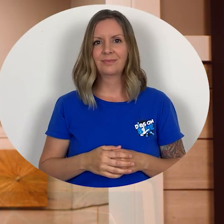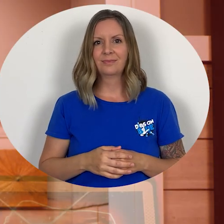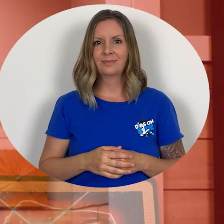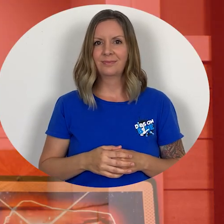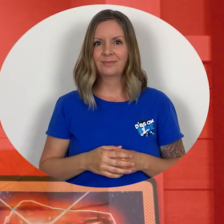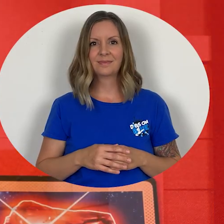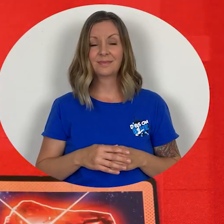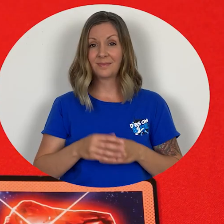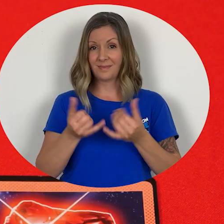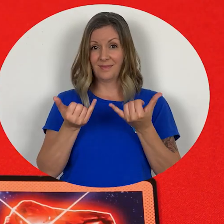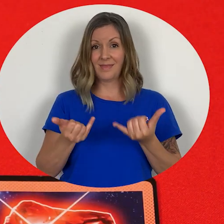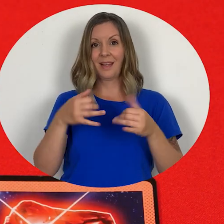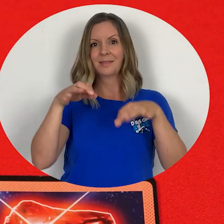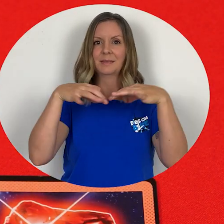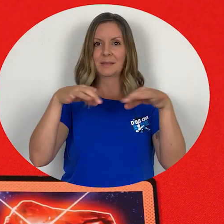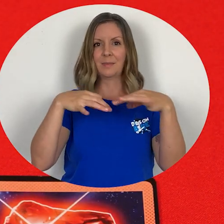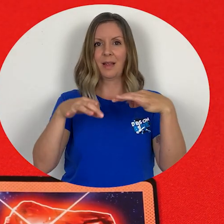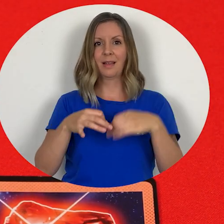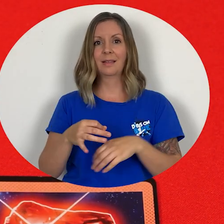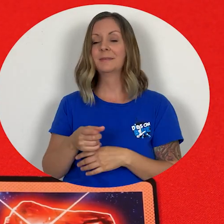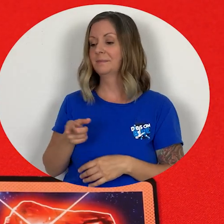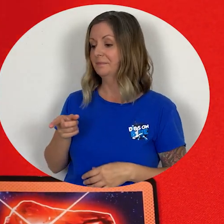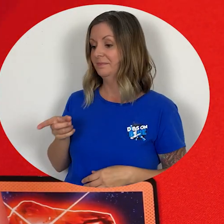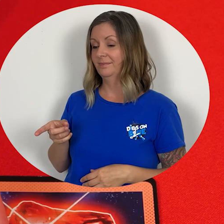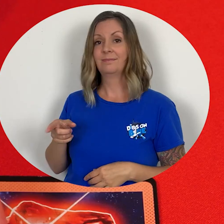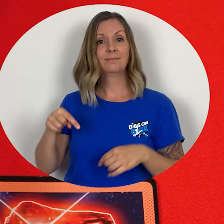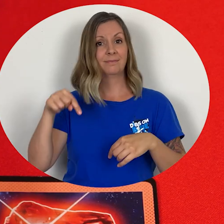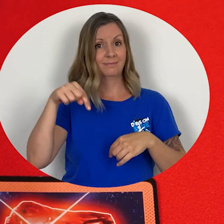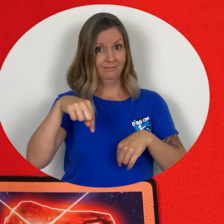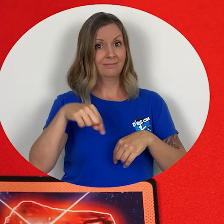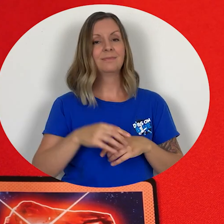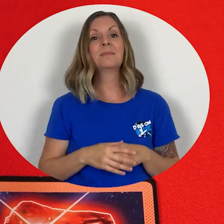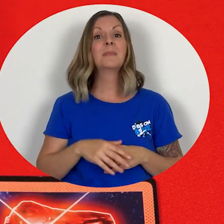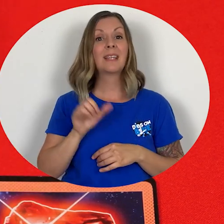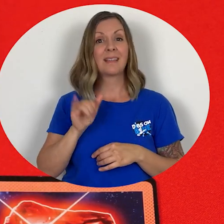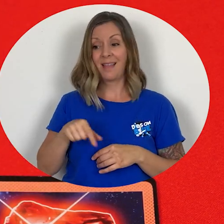replacement. Moving on, next let’s look at Ebony Maw, and the Reality Stone. This